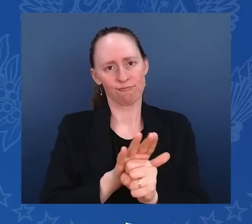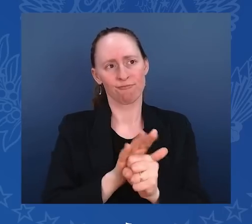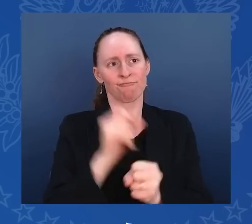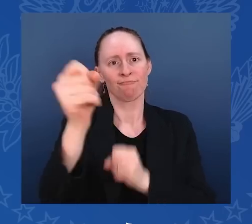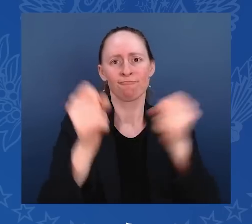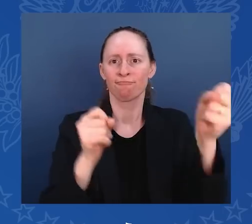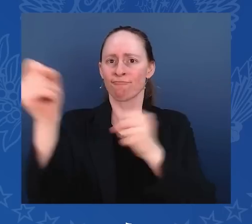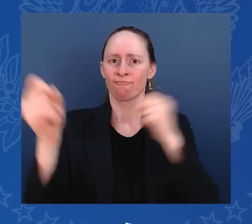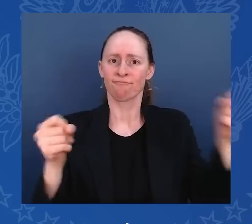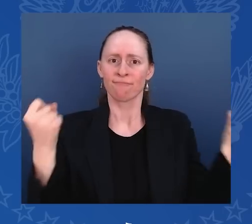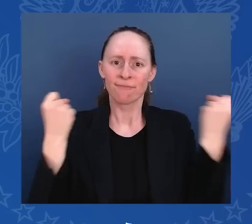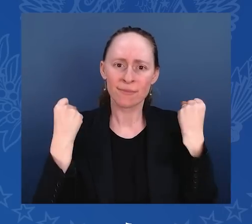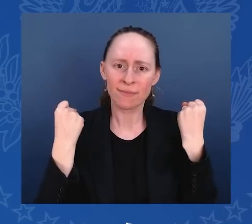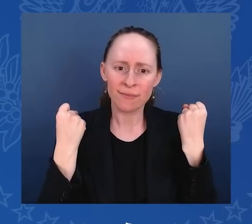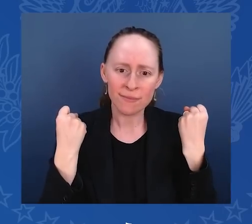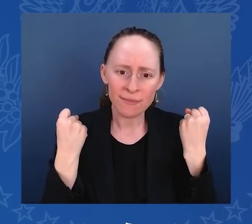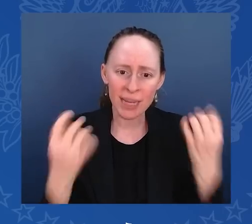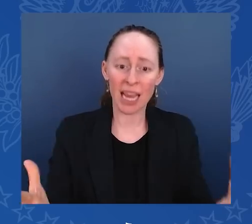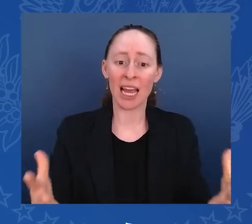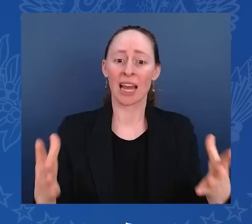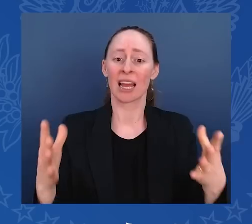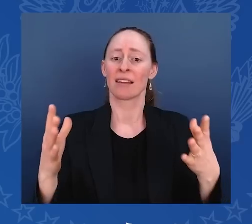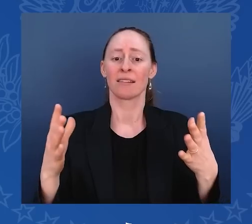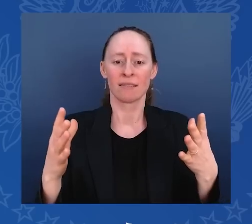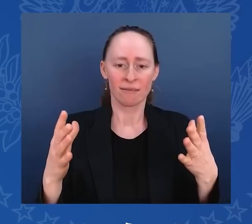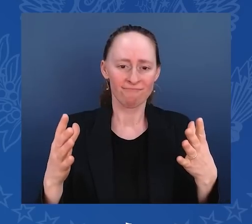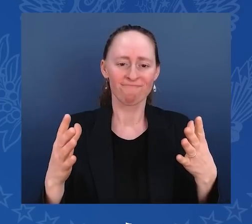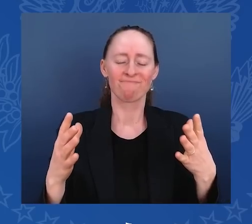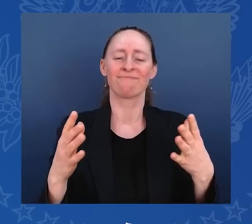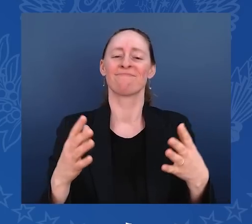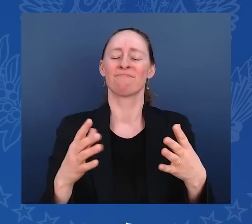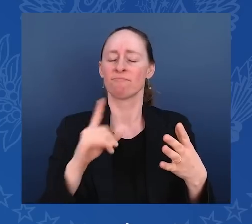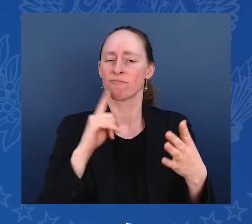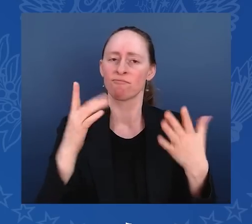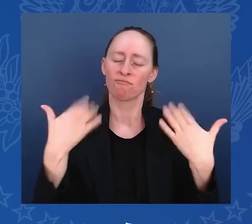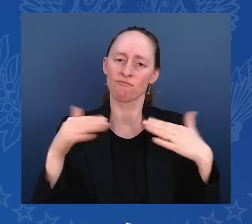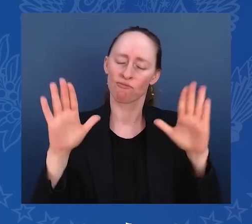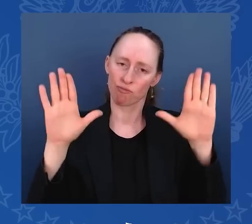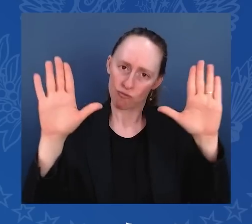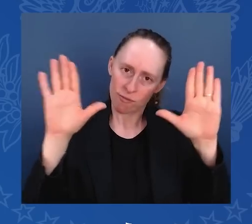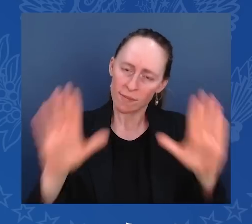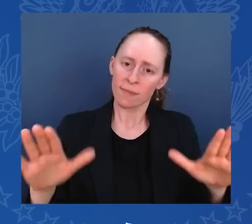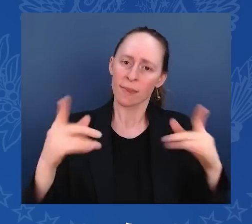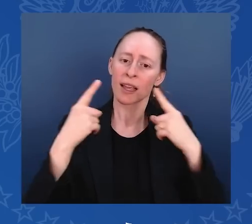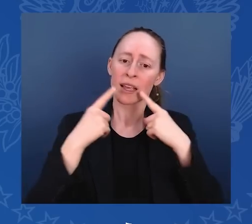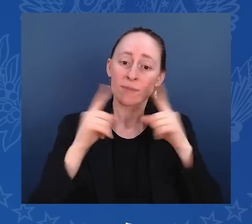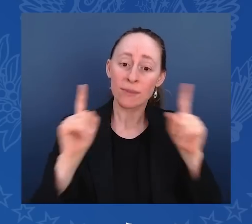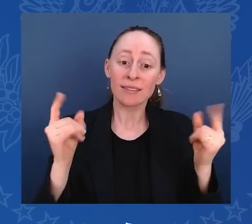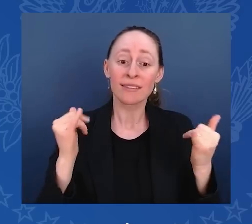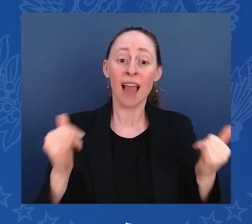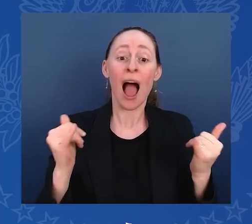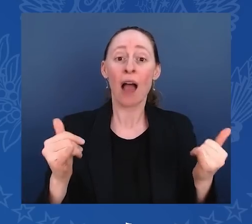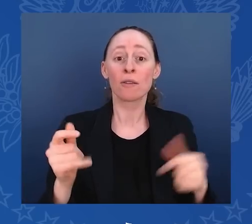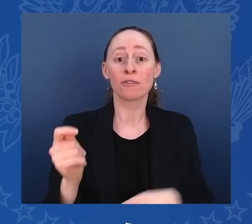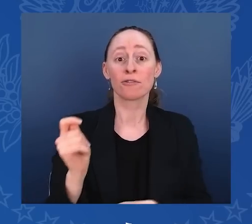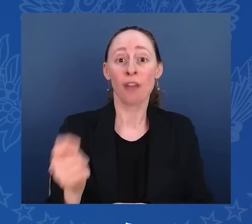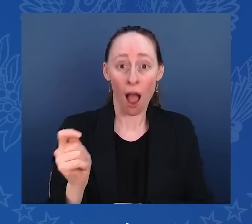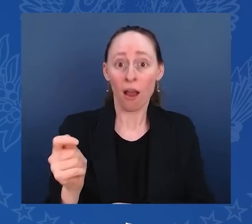even more importantly, these judges come just in time. Our democracy faces an uncertain future,